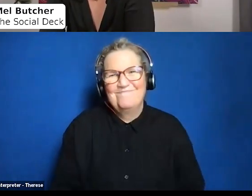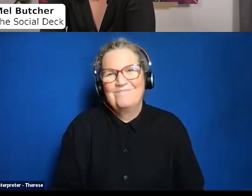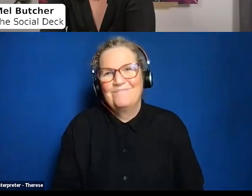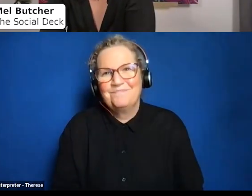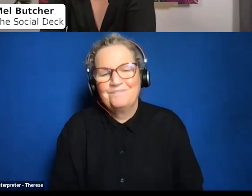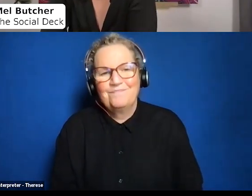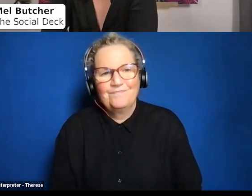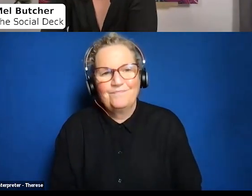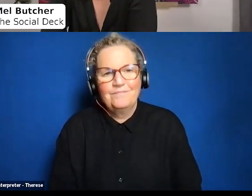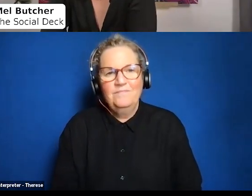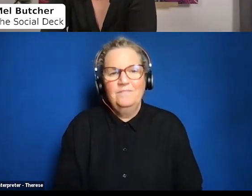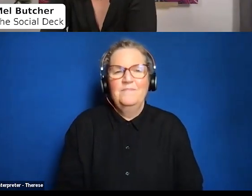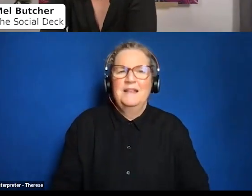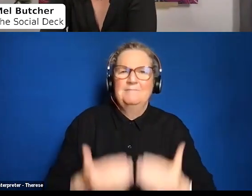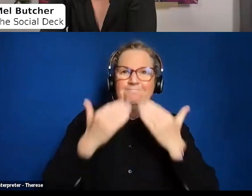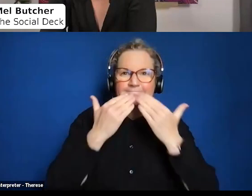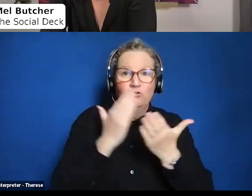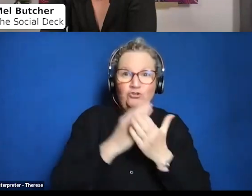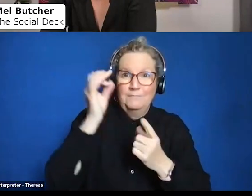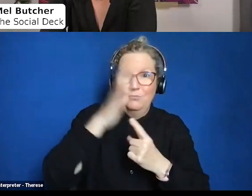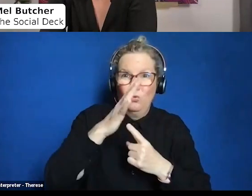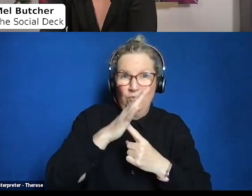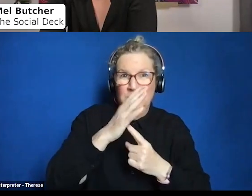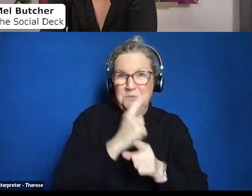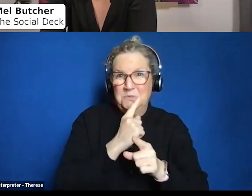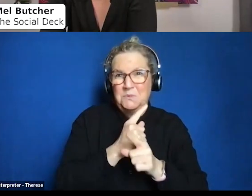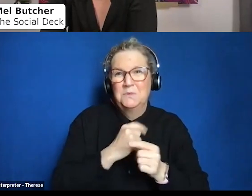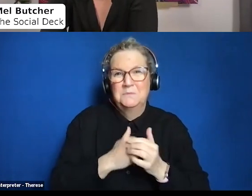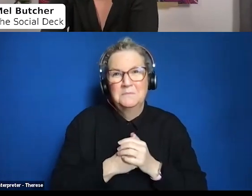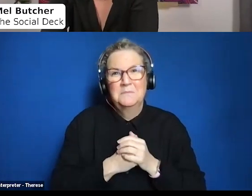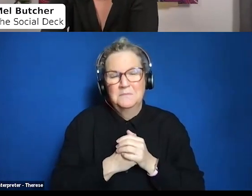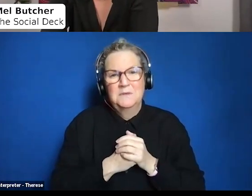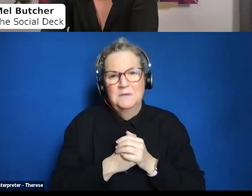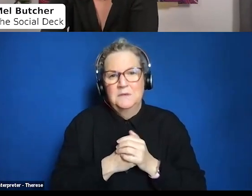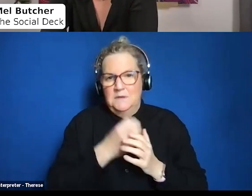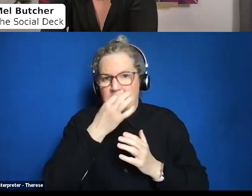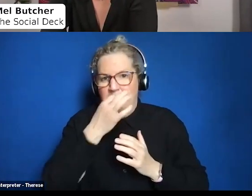Thanks so much, Scott. It's so important. I would like to go back to Catherine now